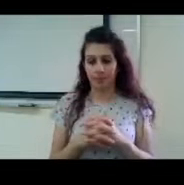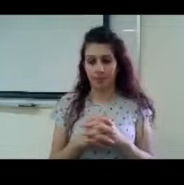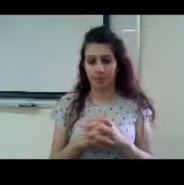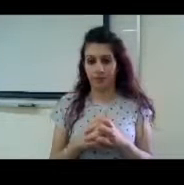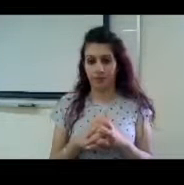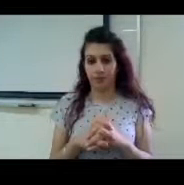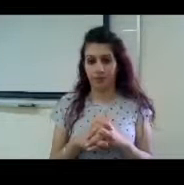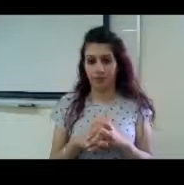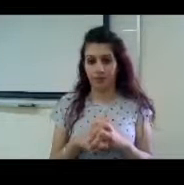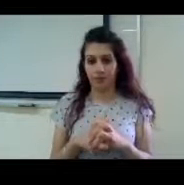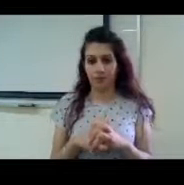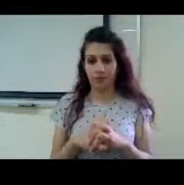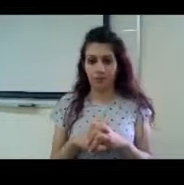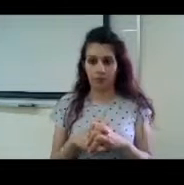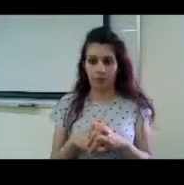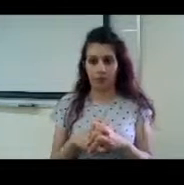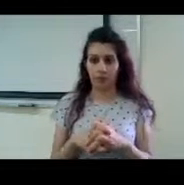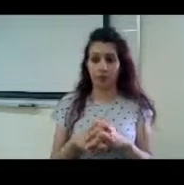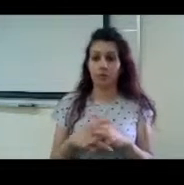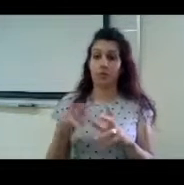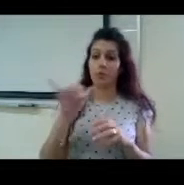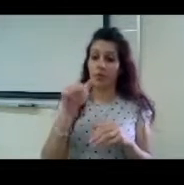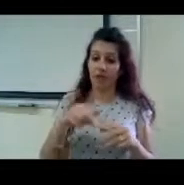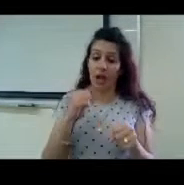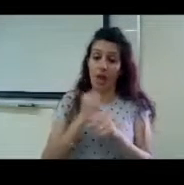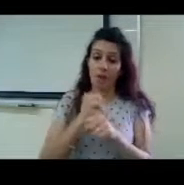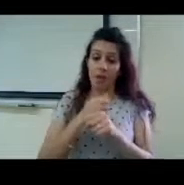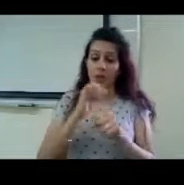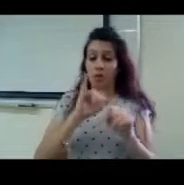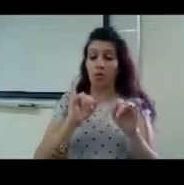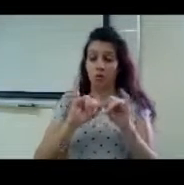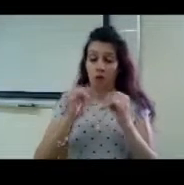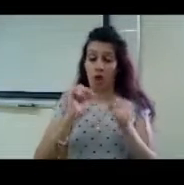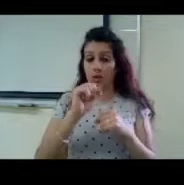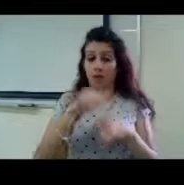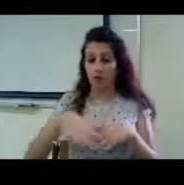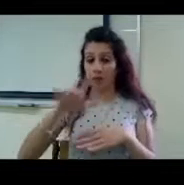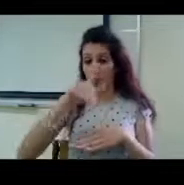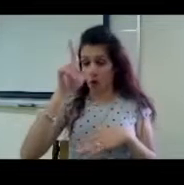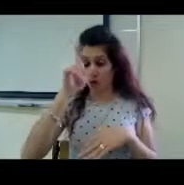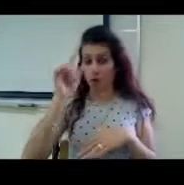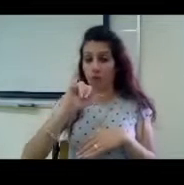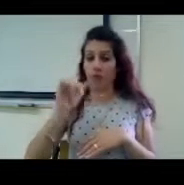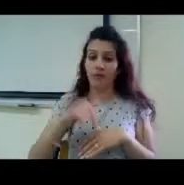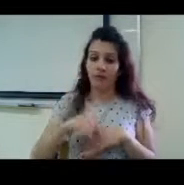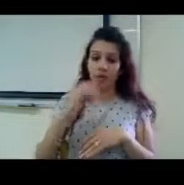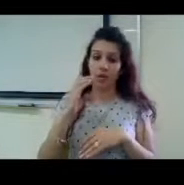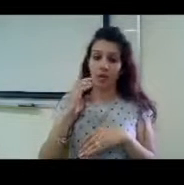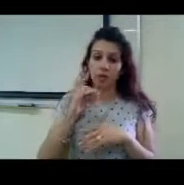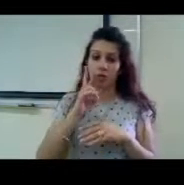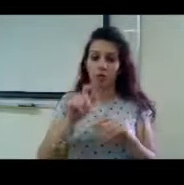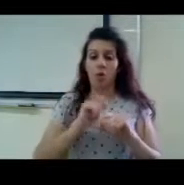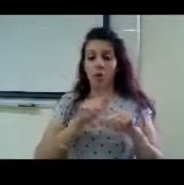the facilitators were mainly identified among the refugee population plus of